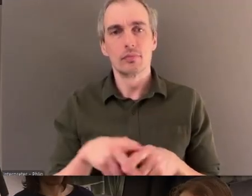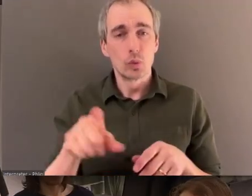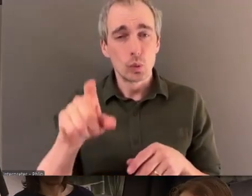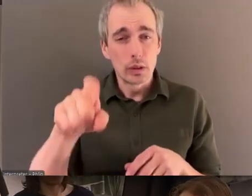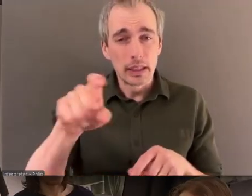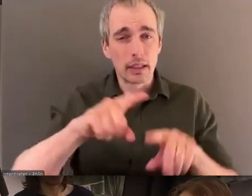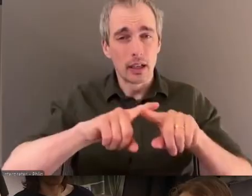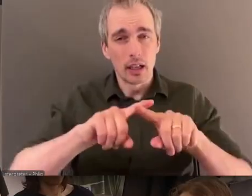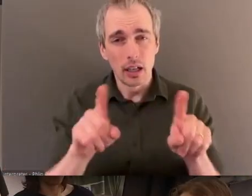was produced?